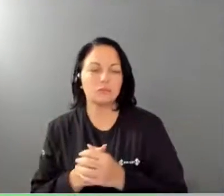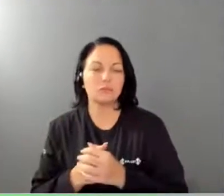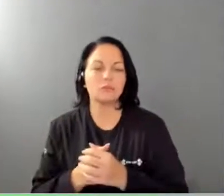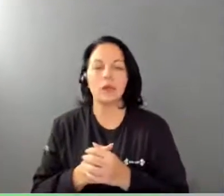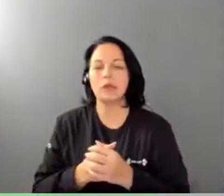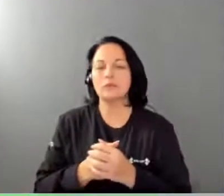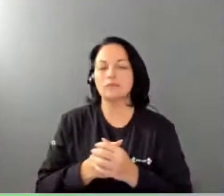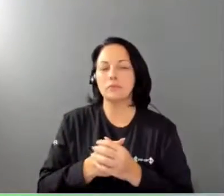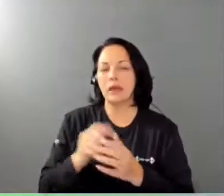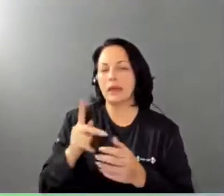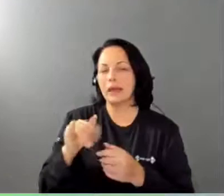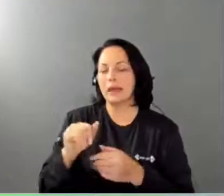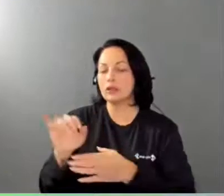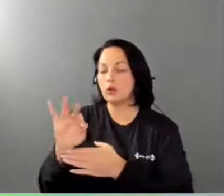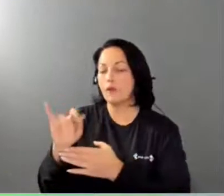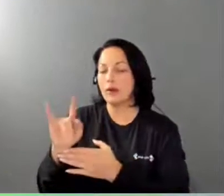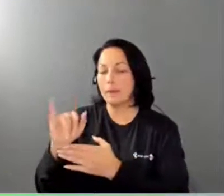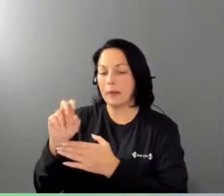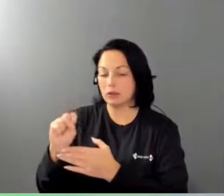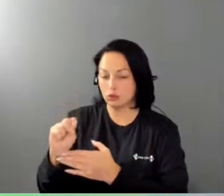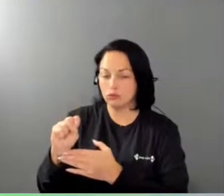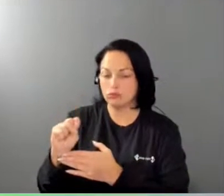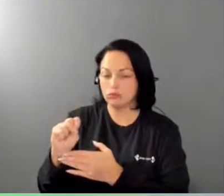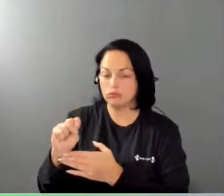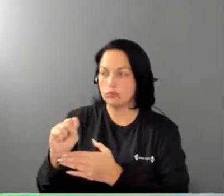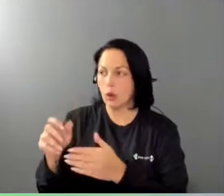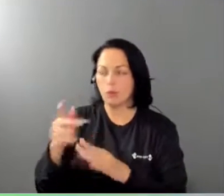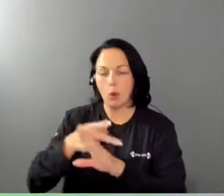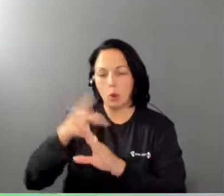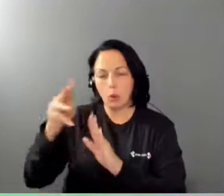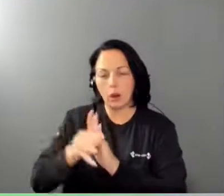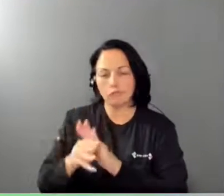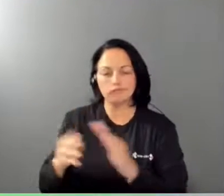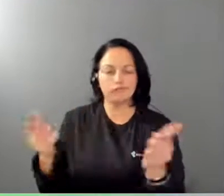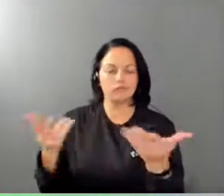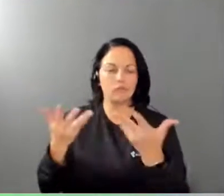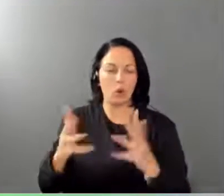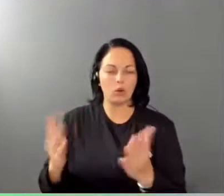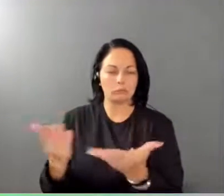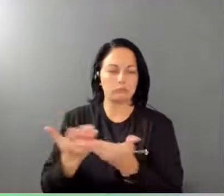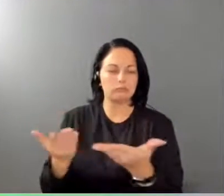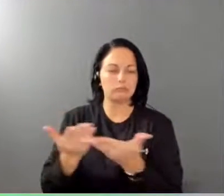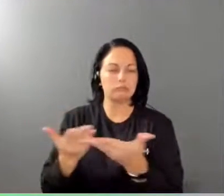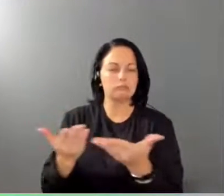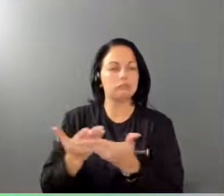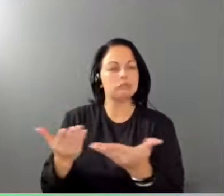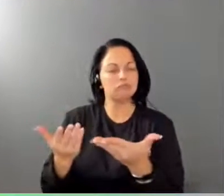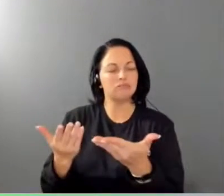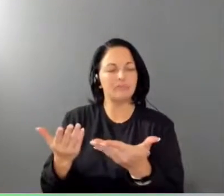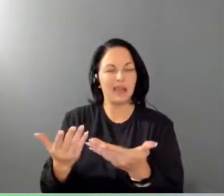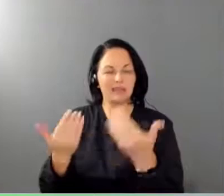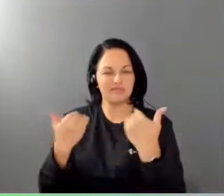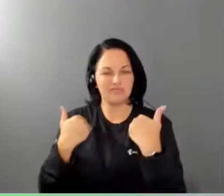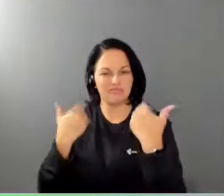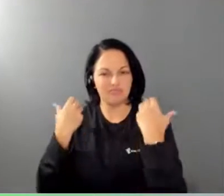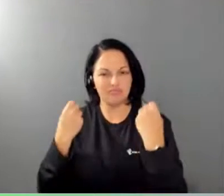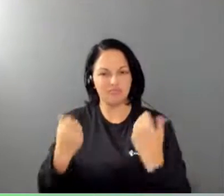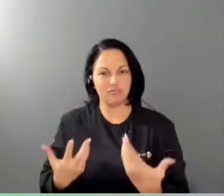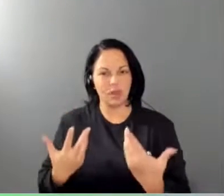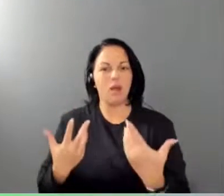take to get accessibility added to that list of fundamentals? [Katie McCormick] So the fundamentals program is